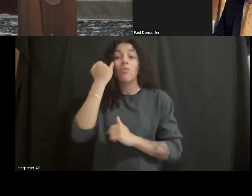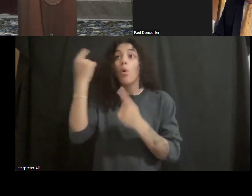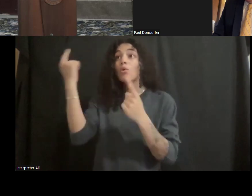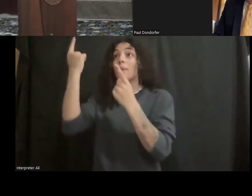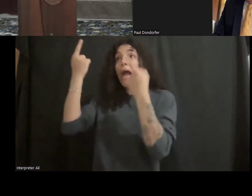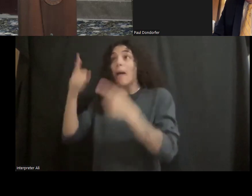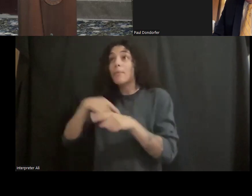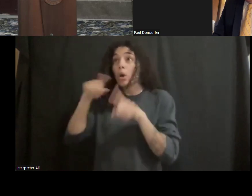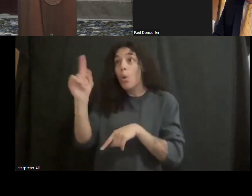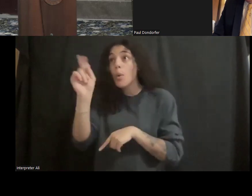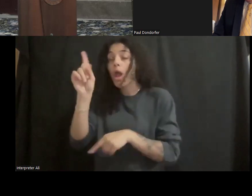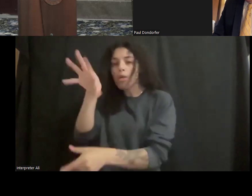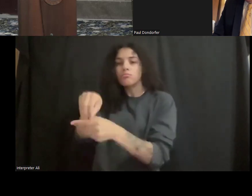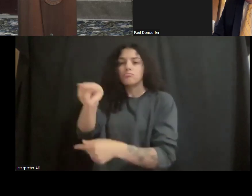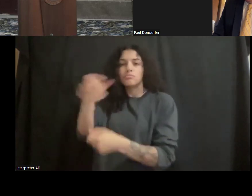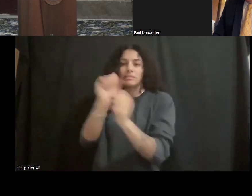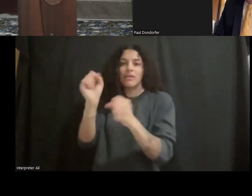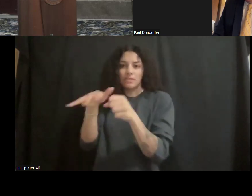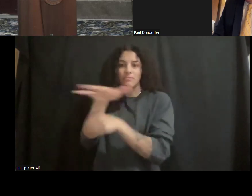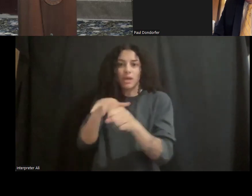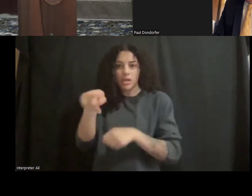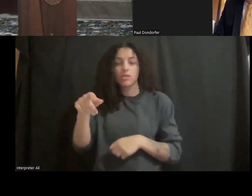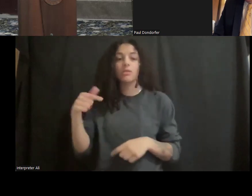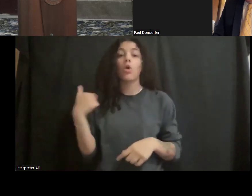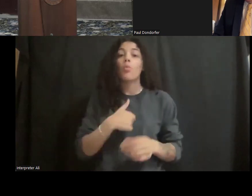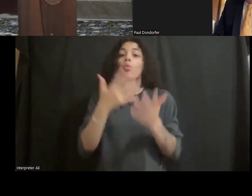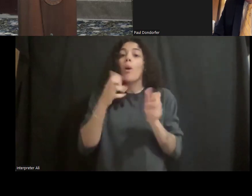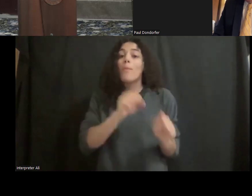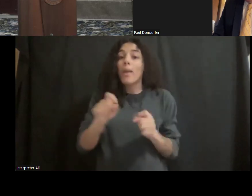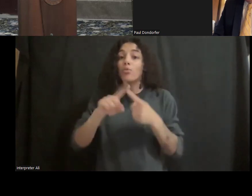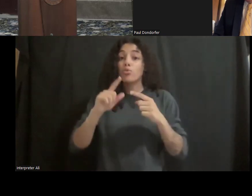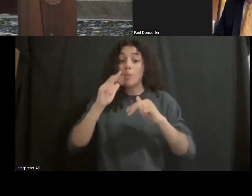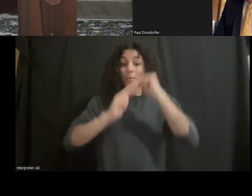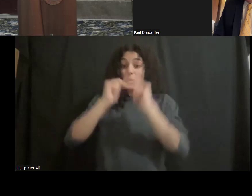looking for a way to shut down the buildings if there's an emergency situation outside Um we would